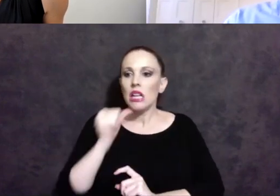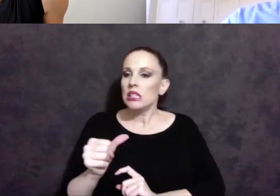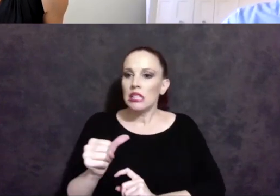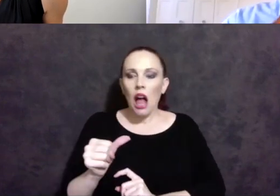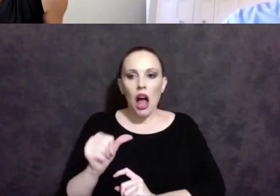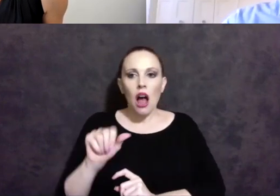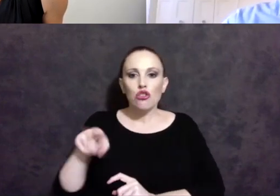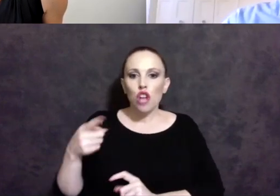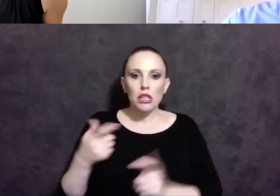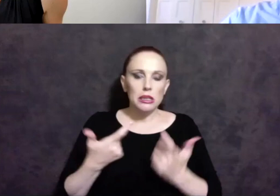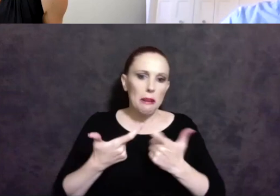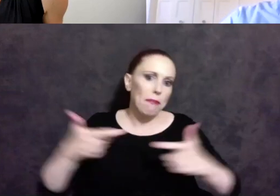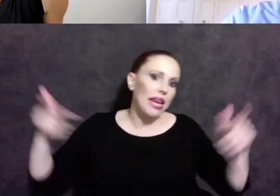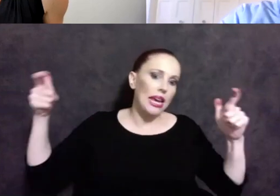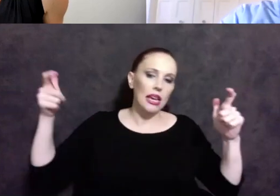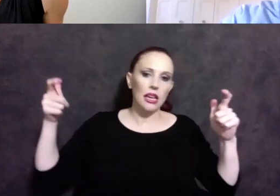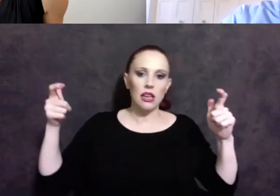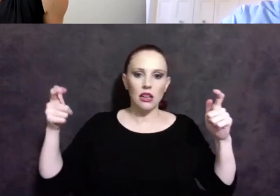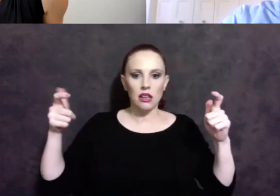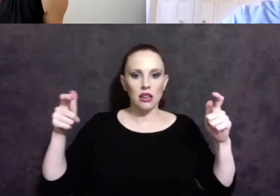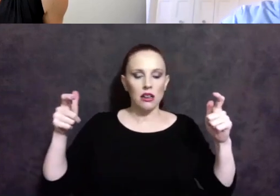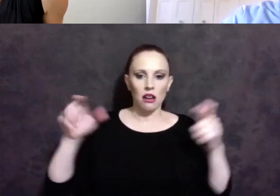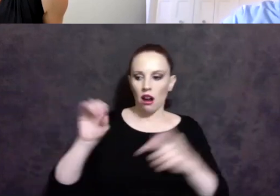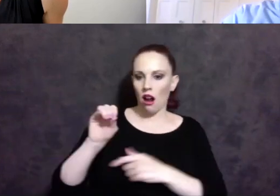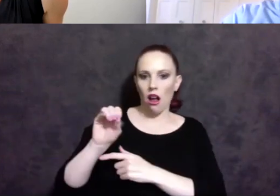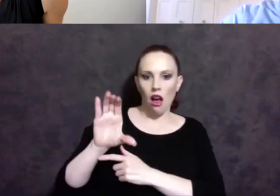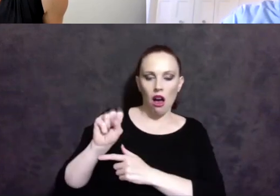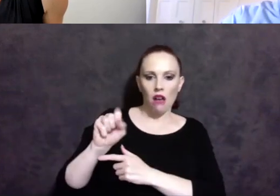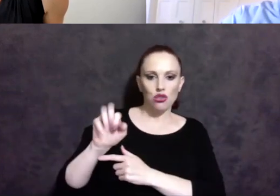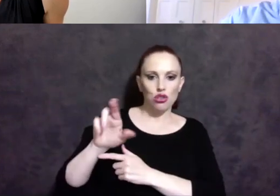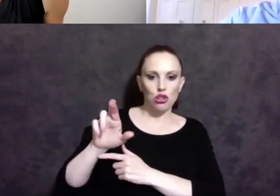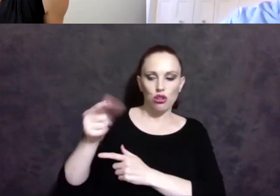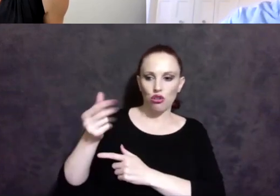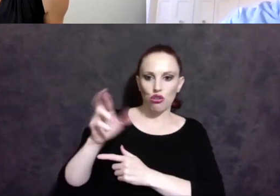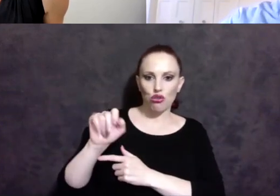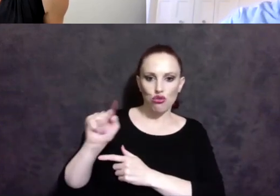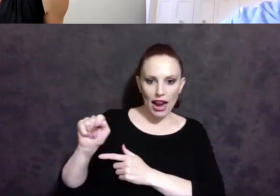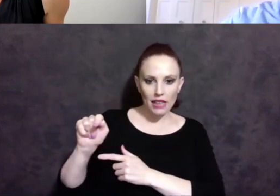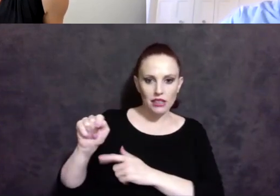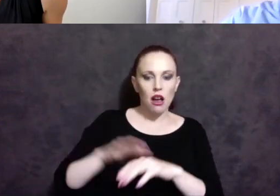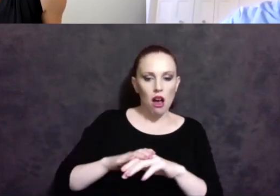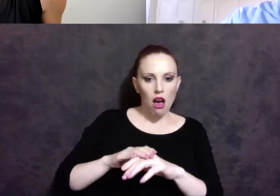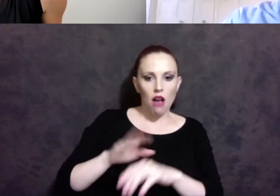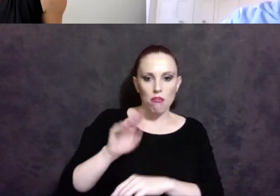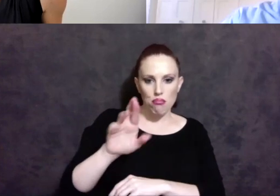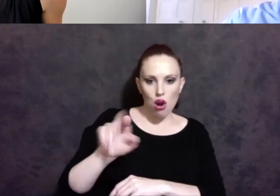wound of the Oscar Grant on BART or the Trayvon Martin. Those are all incredibly important